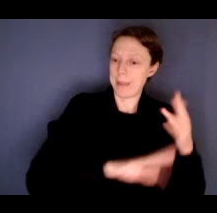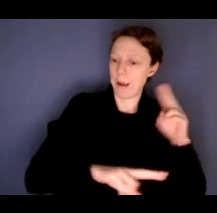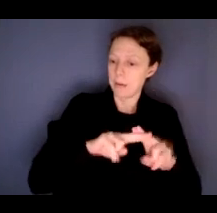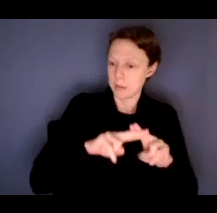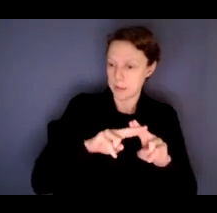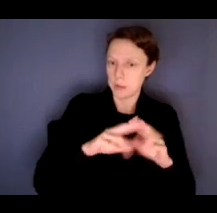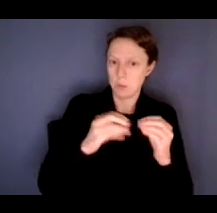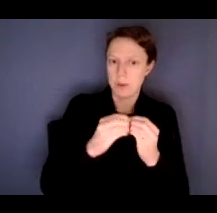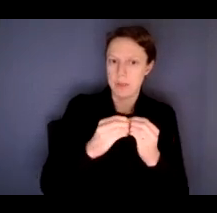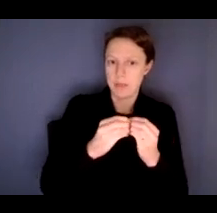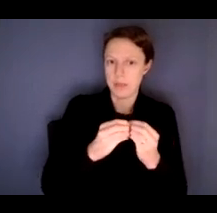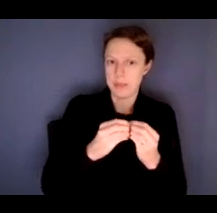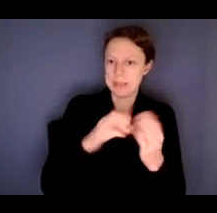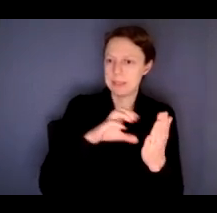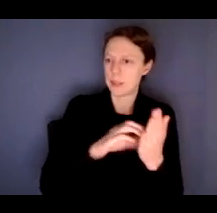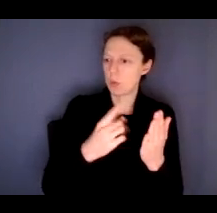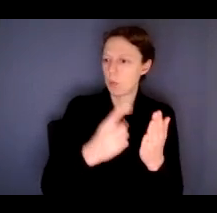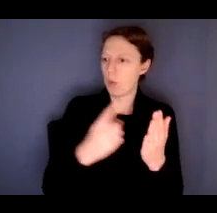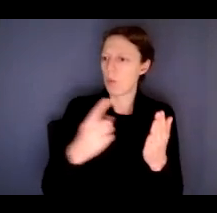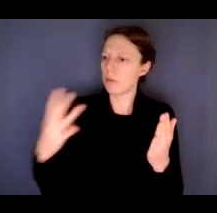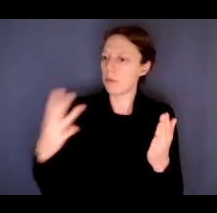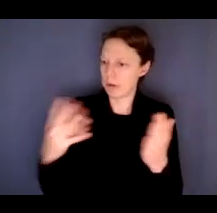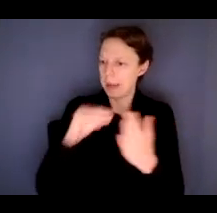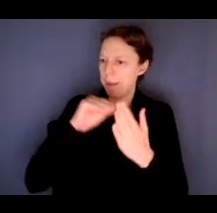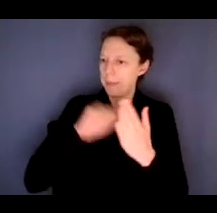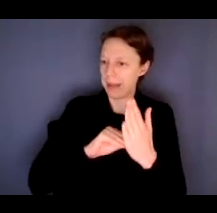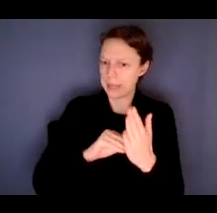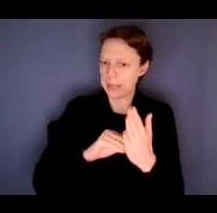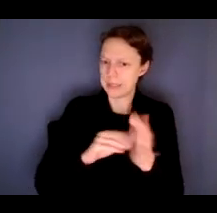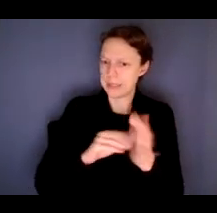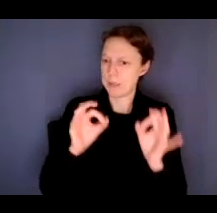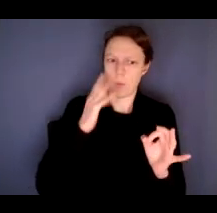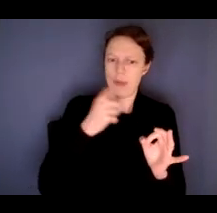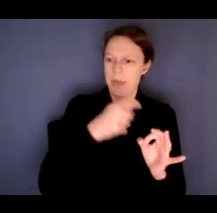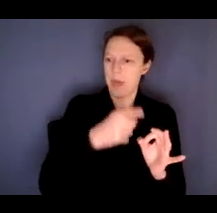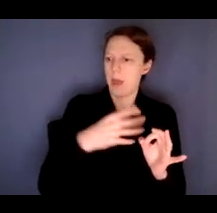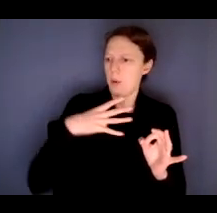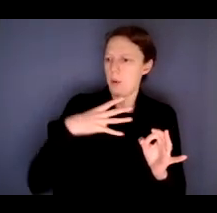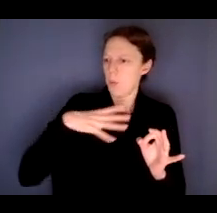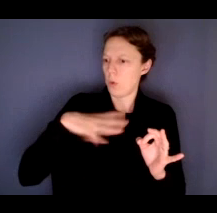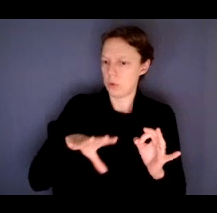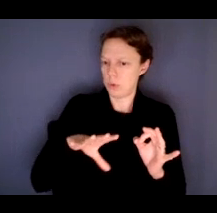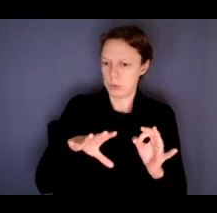them rather than go into a formalised foster place arrangement. KATHERINE: